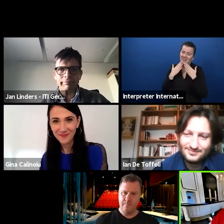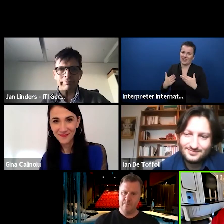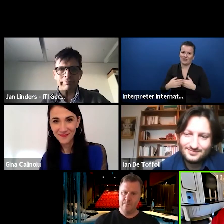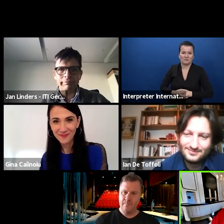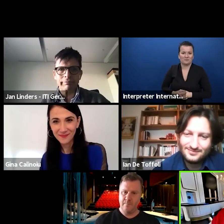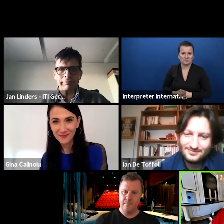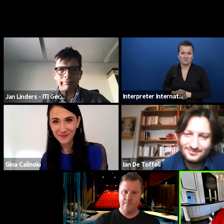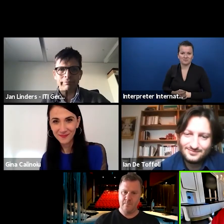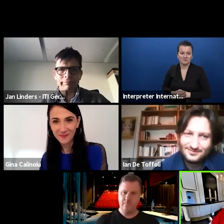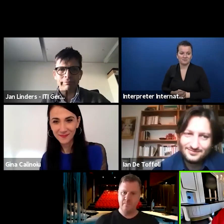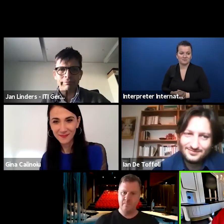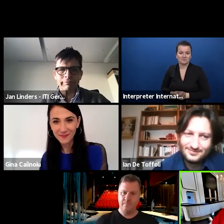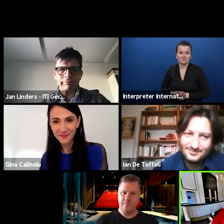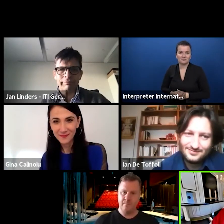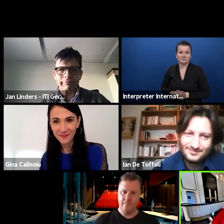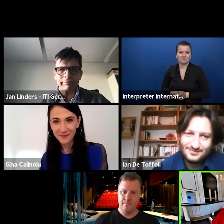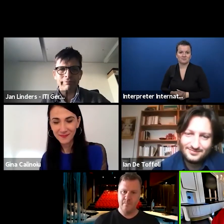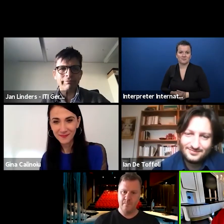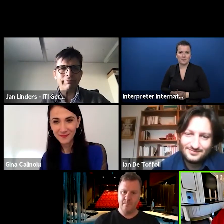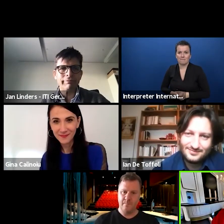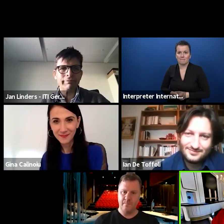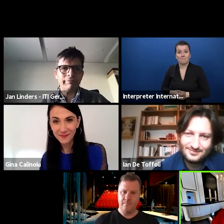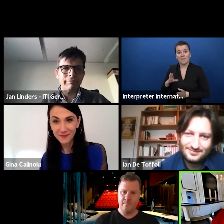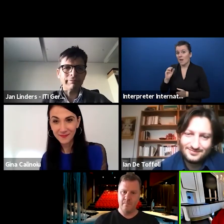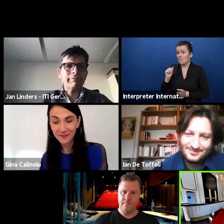Barbara Gessler -